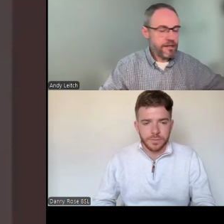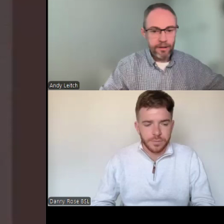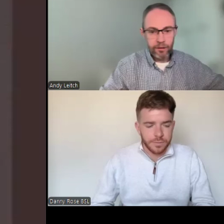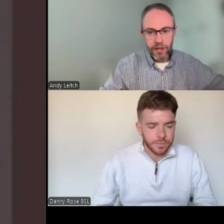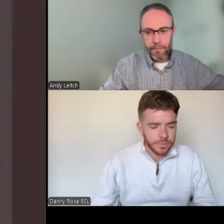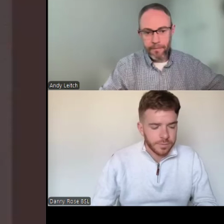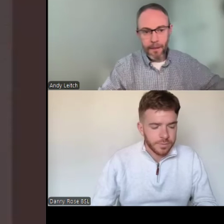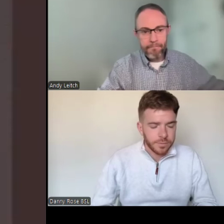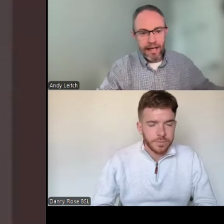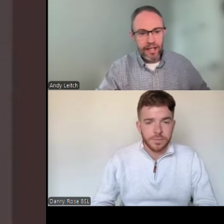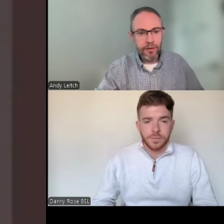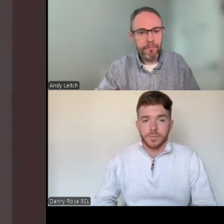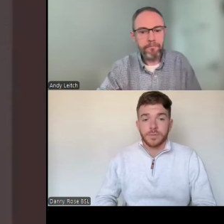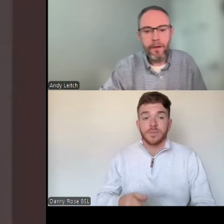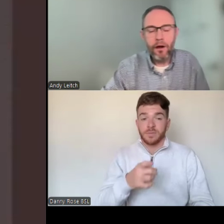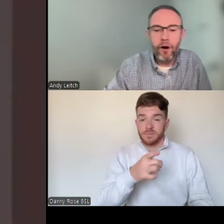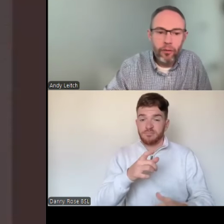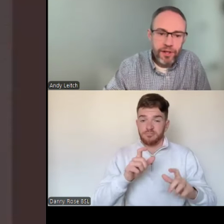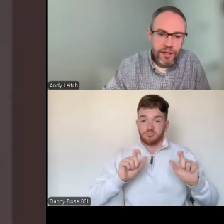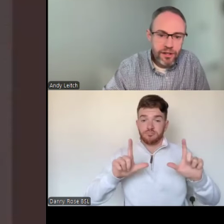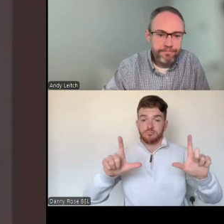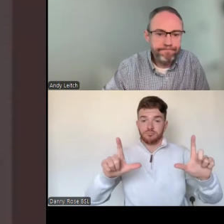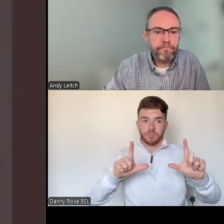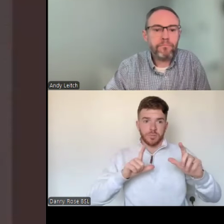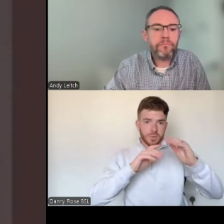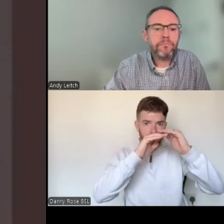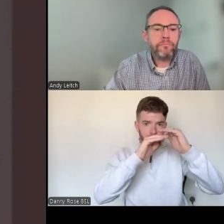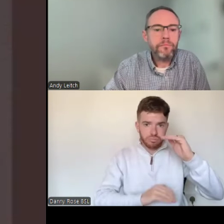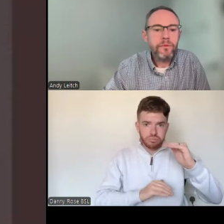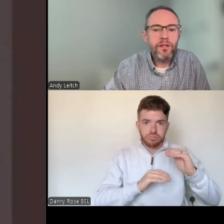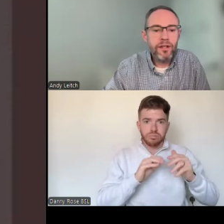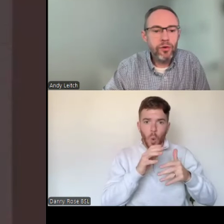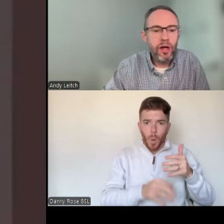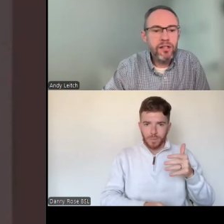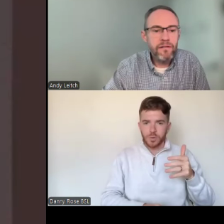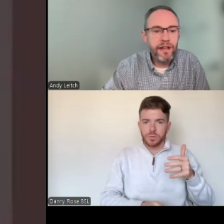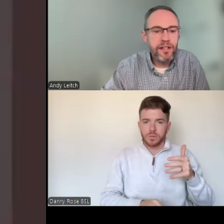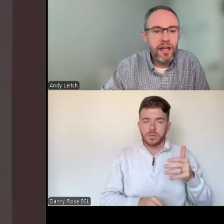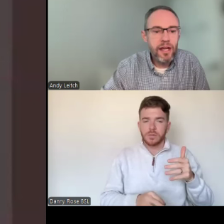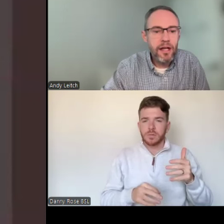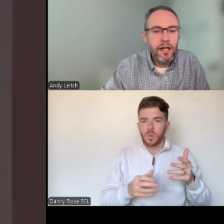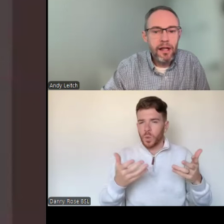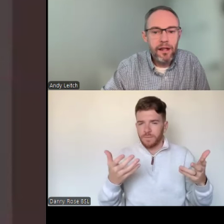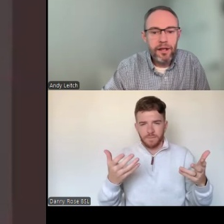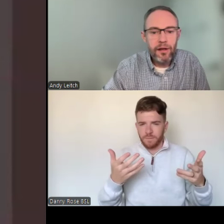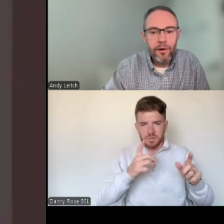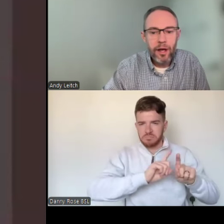This pulls up a menu of options. There's all kinds of things here.